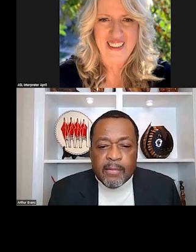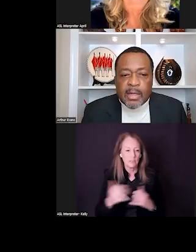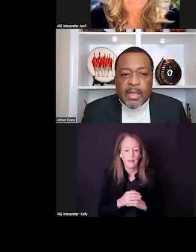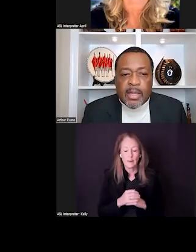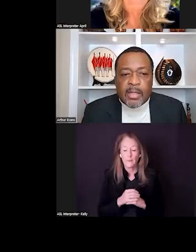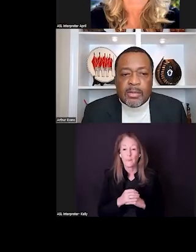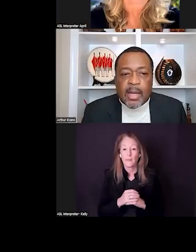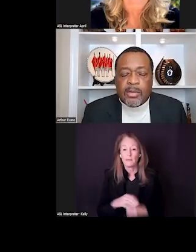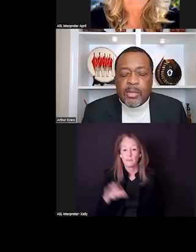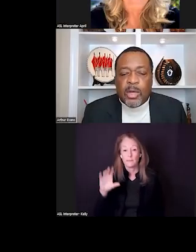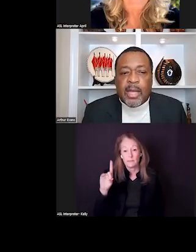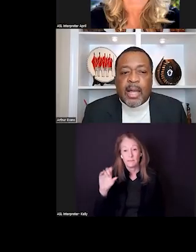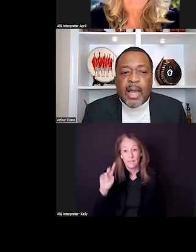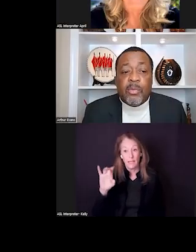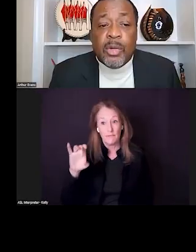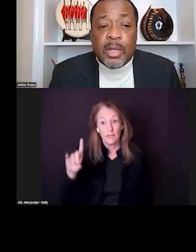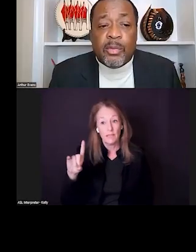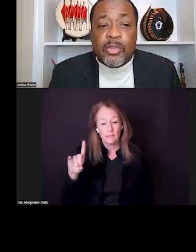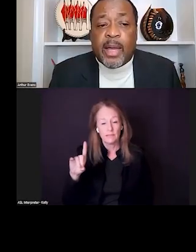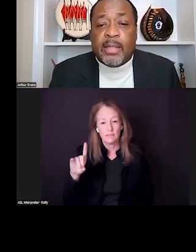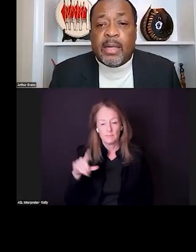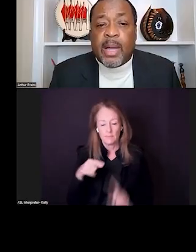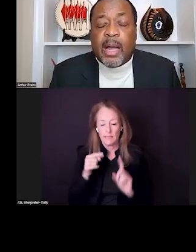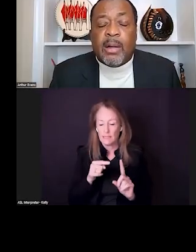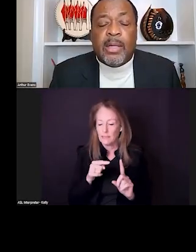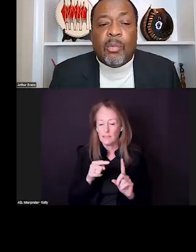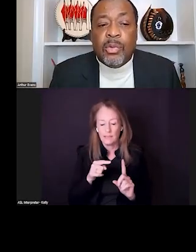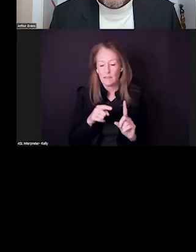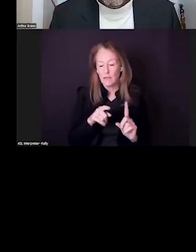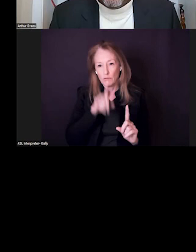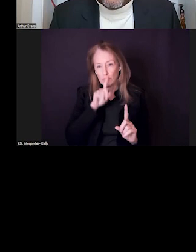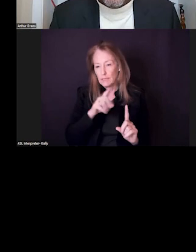DAVID IS SOMEONE THAT I REALLY RESPECT AND ADMIRE. REALLY ONE OF